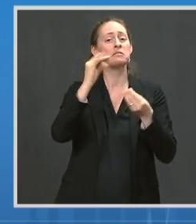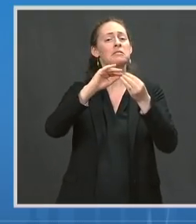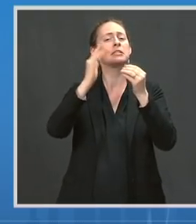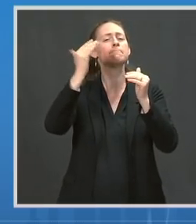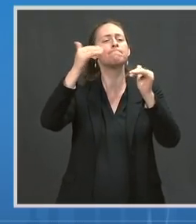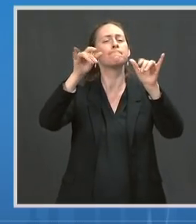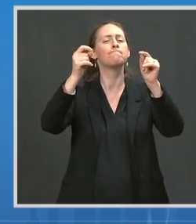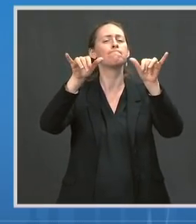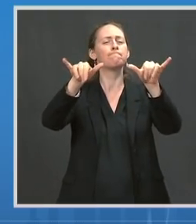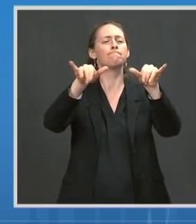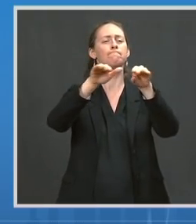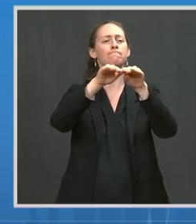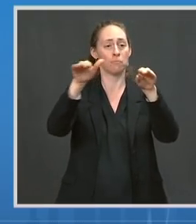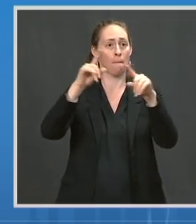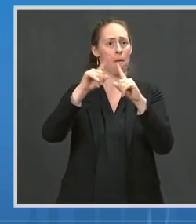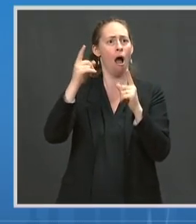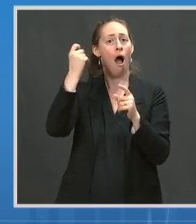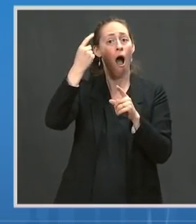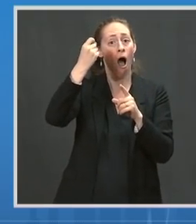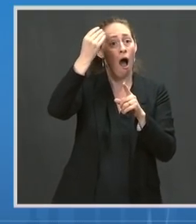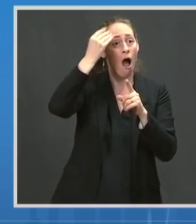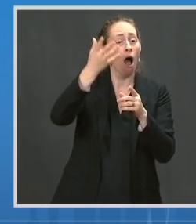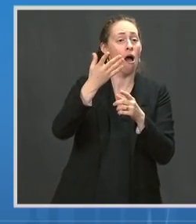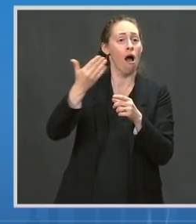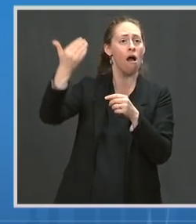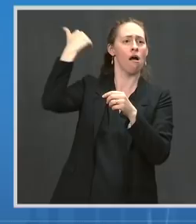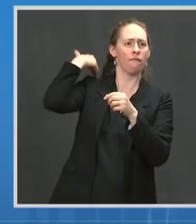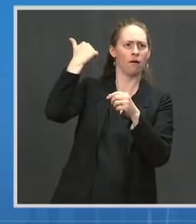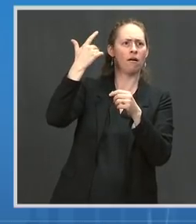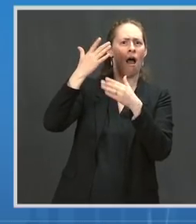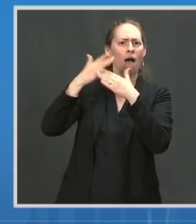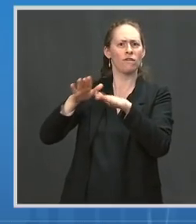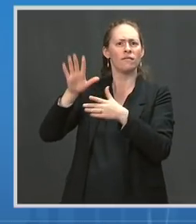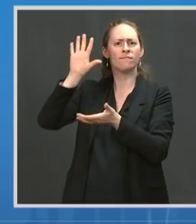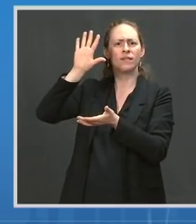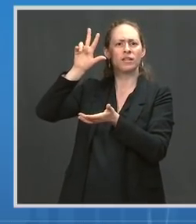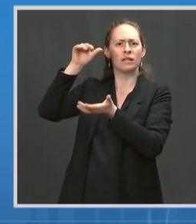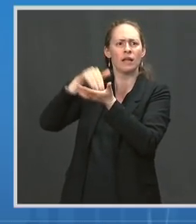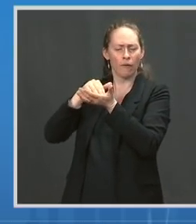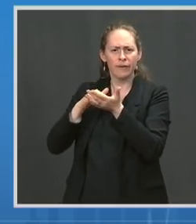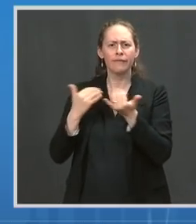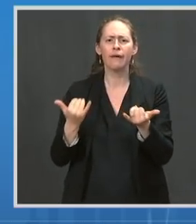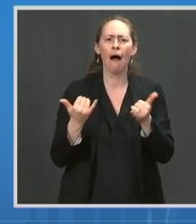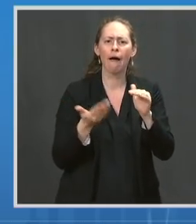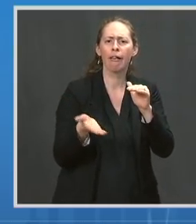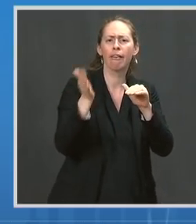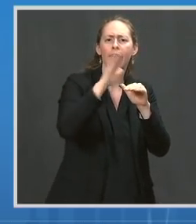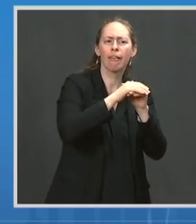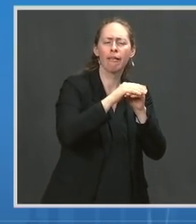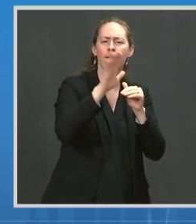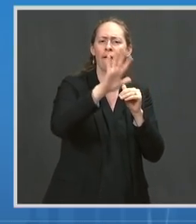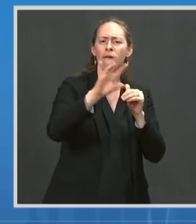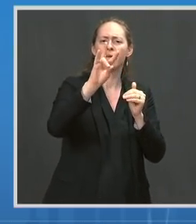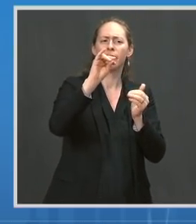our seven-day average was only about 53,000 cases per day. In concert with the increase in cases,